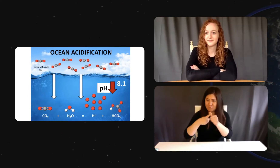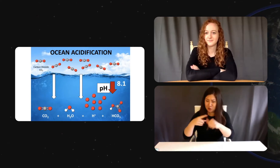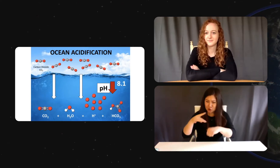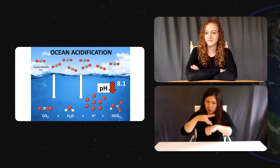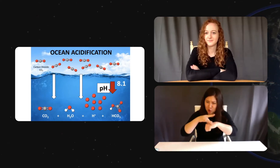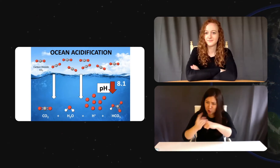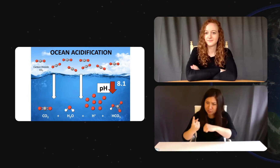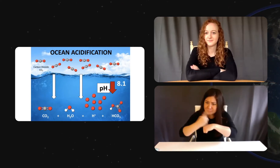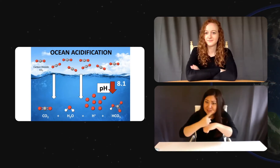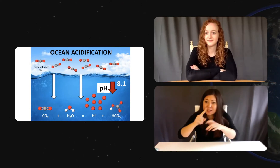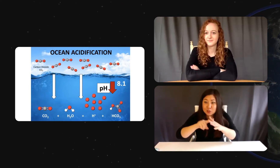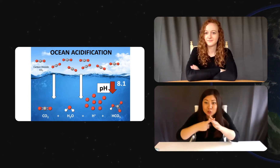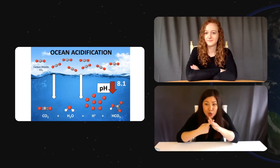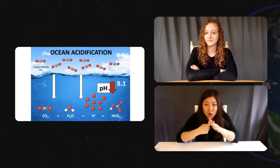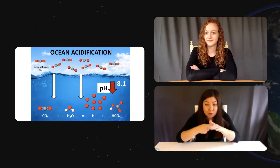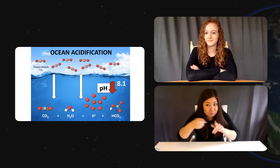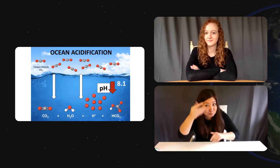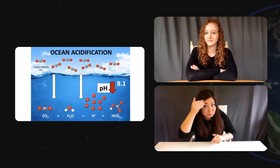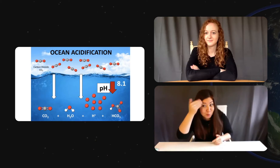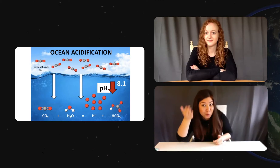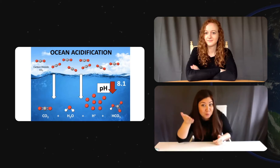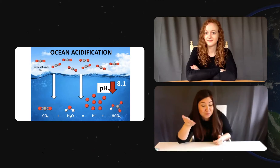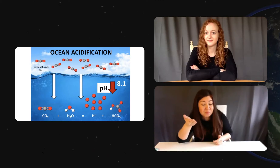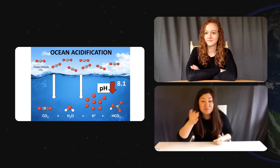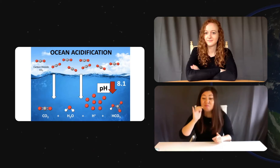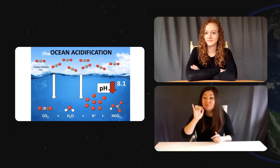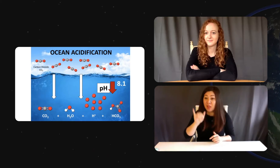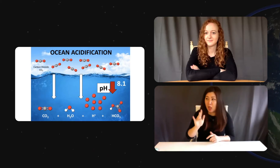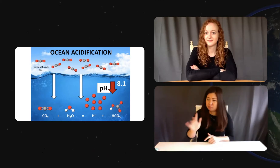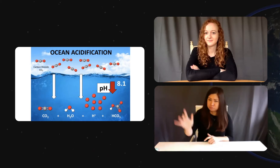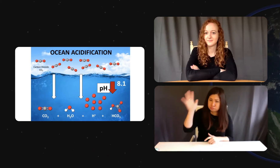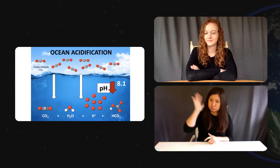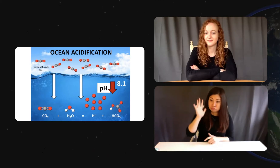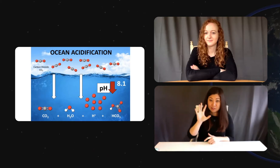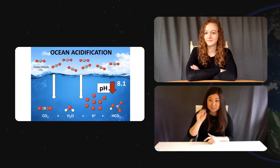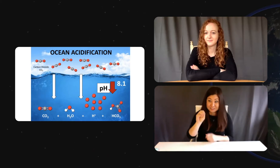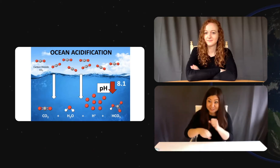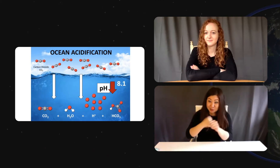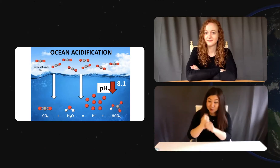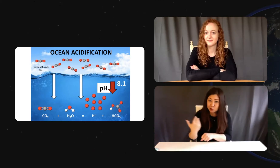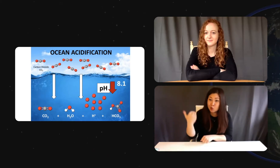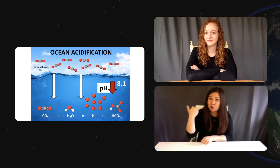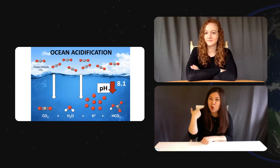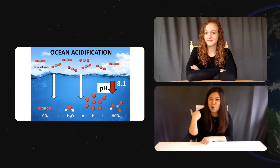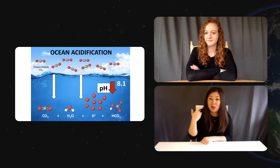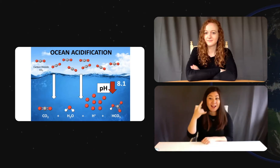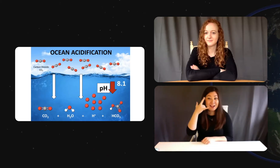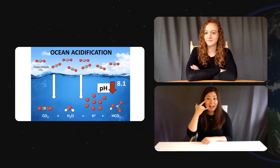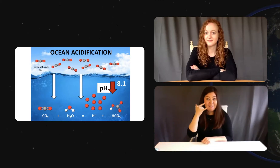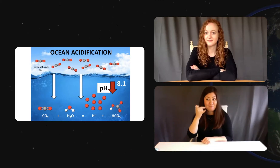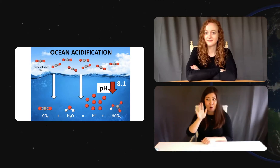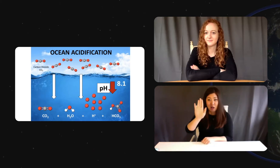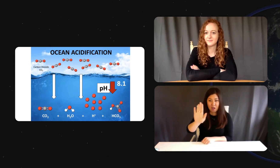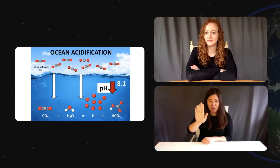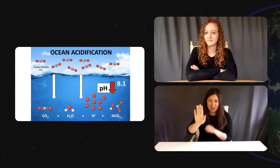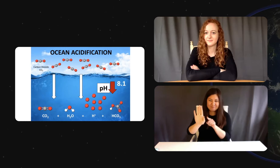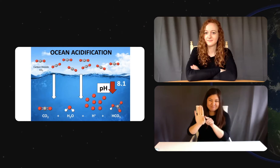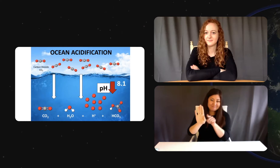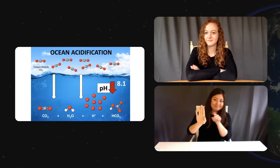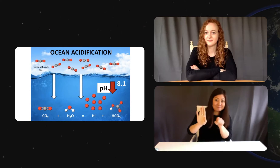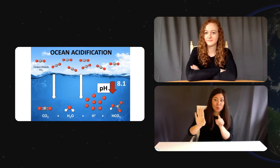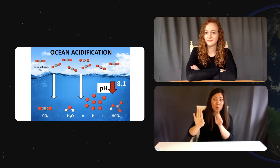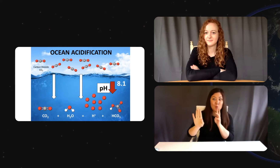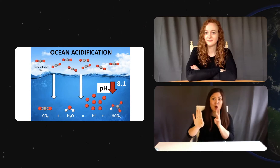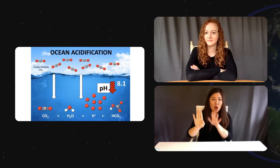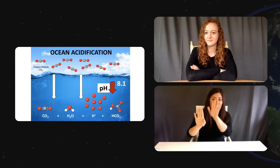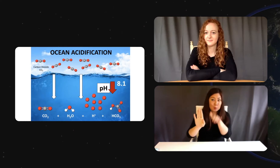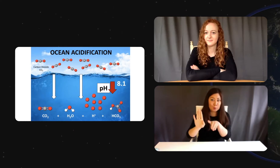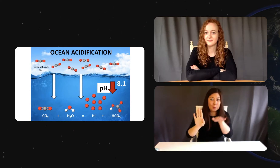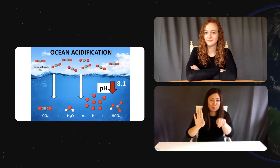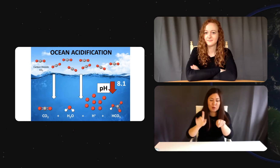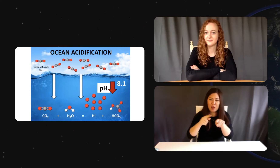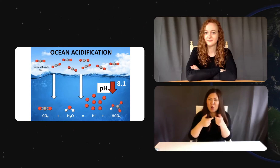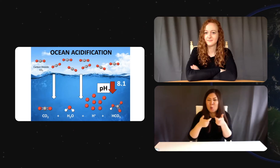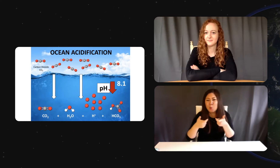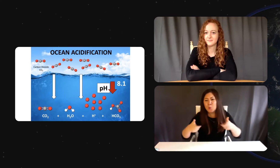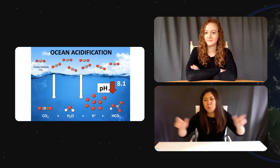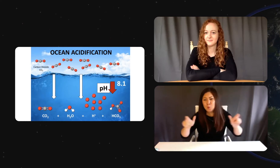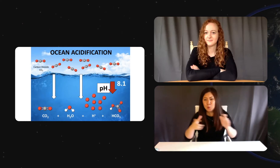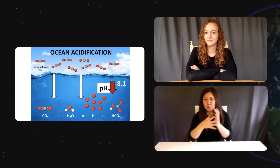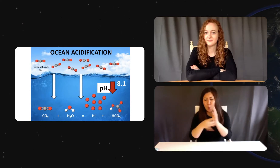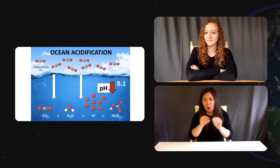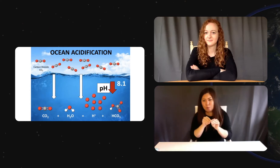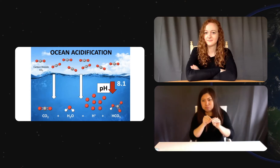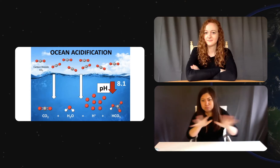The way the first Earth Day started: off the shore of California, there was a huge oil